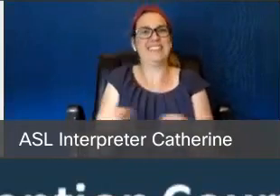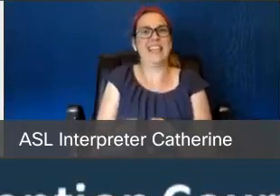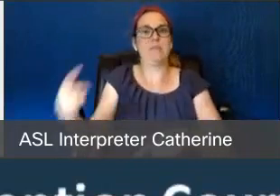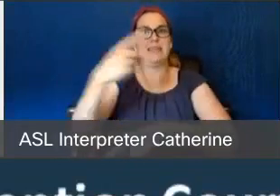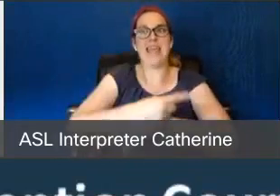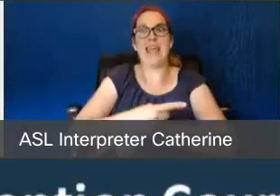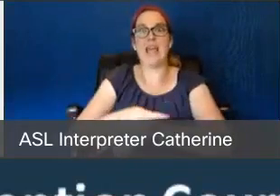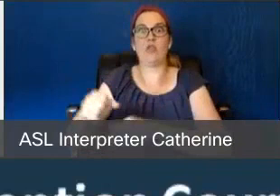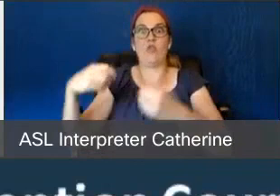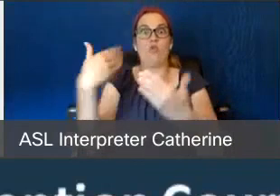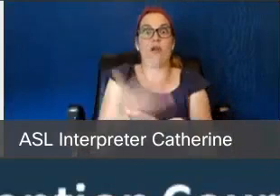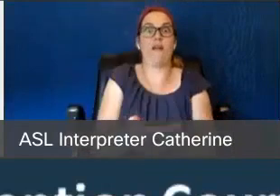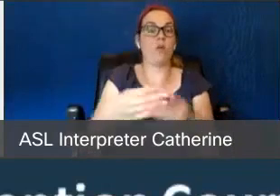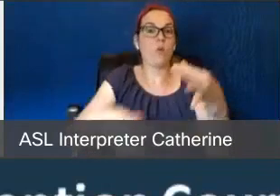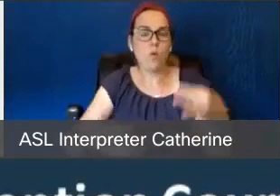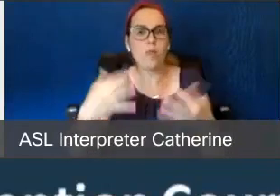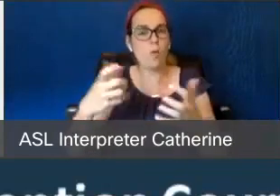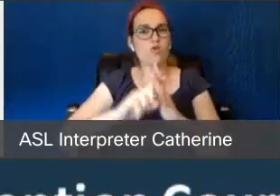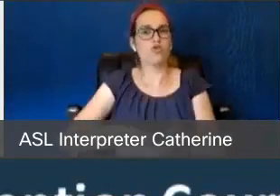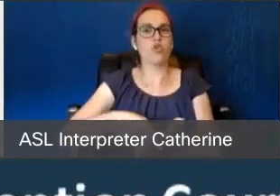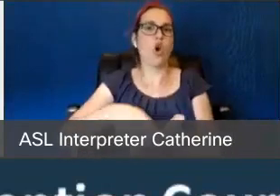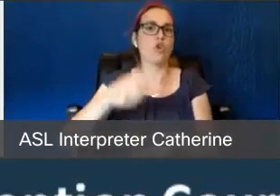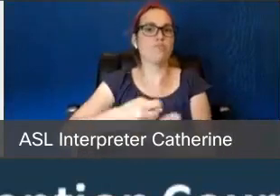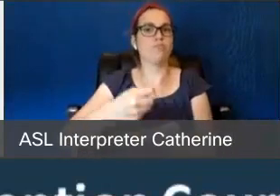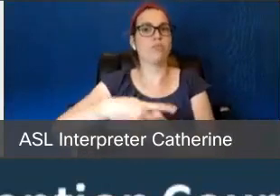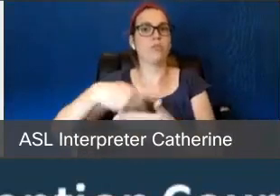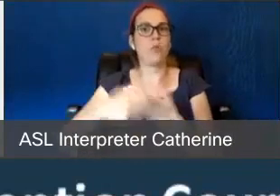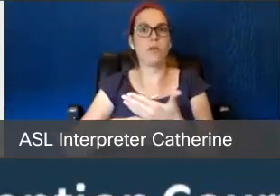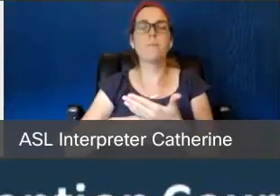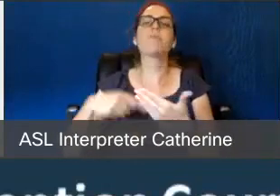is that we have everything on site so we do have the Medicaid ombudsman onsite too.